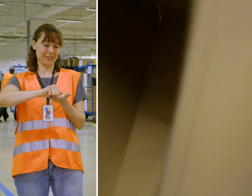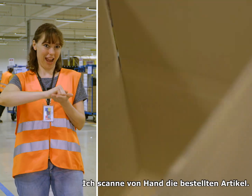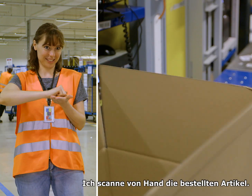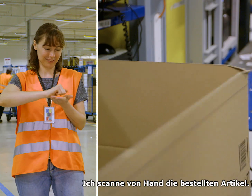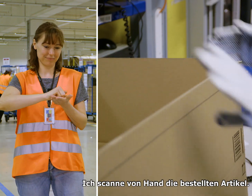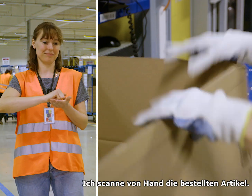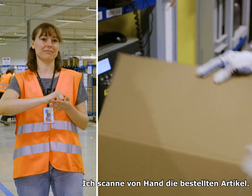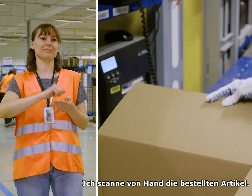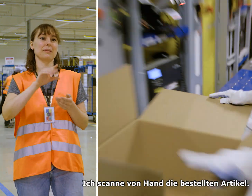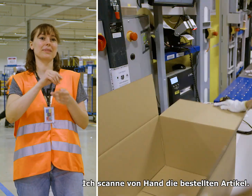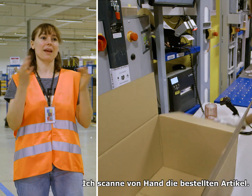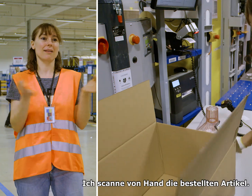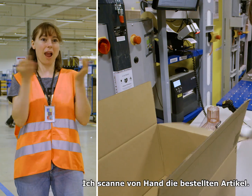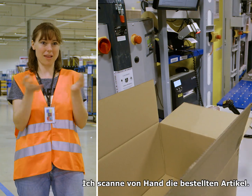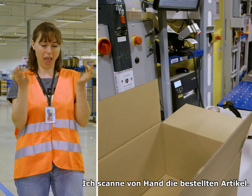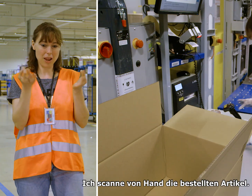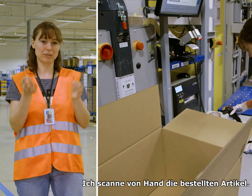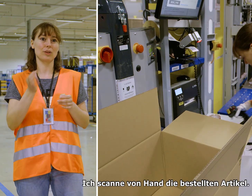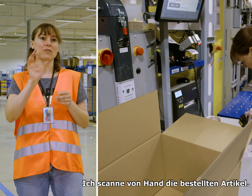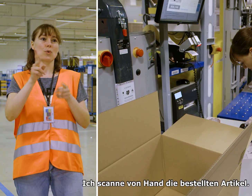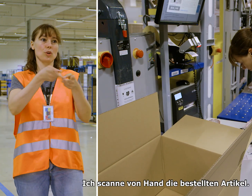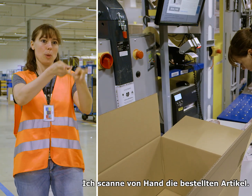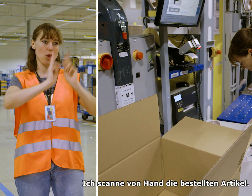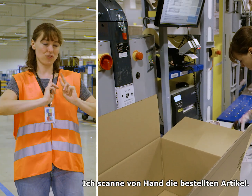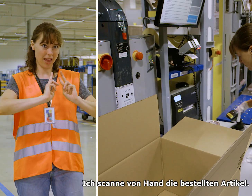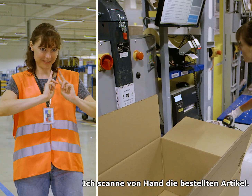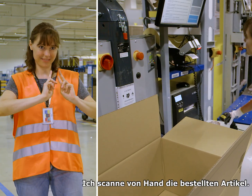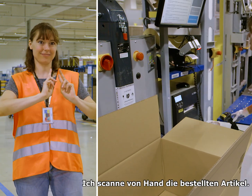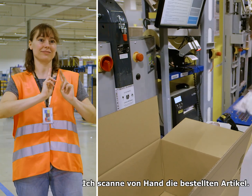I scan the ordered items by hand.